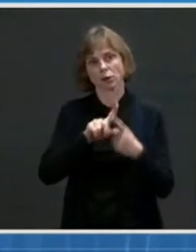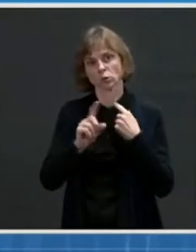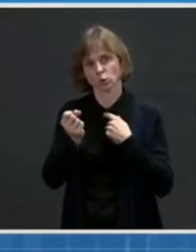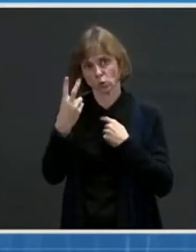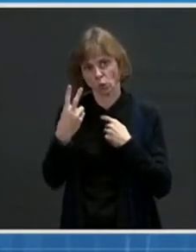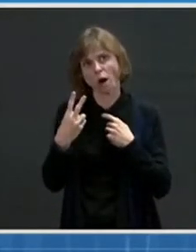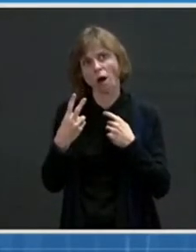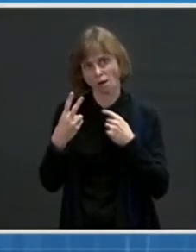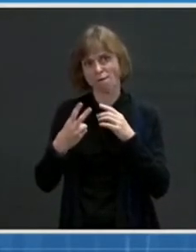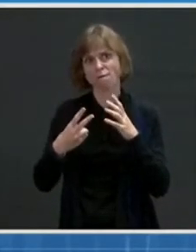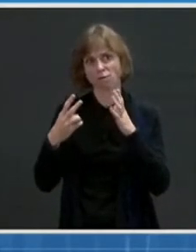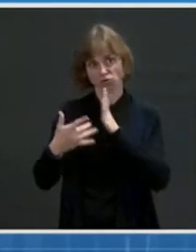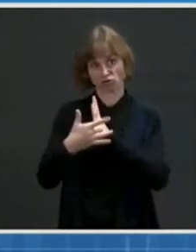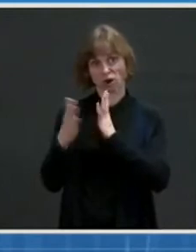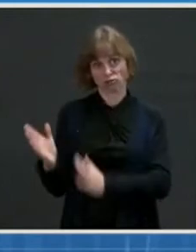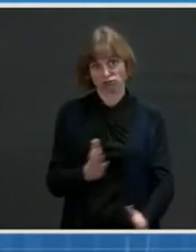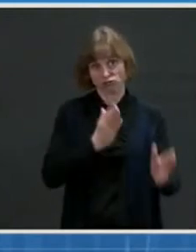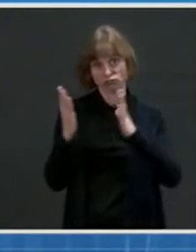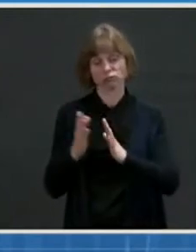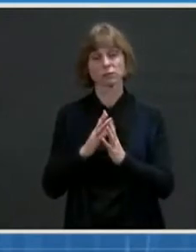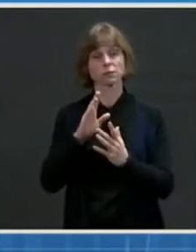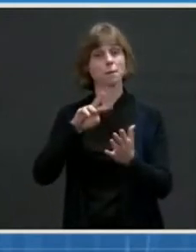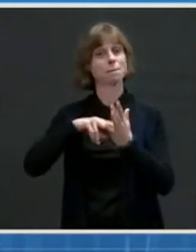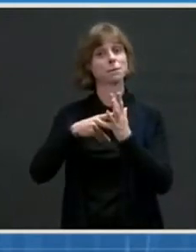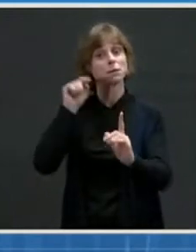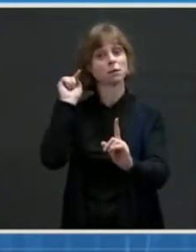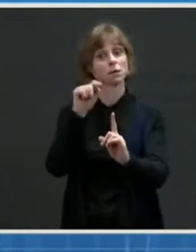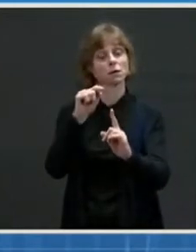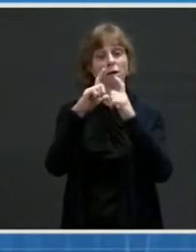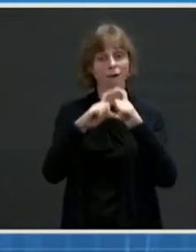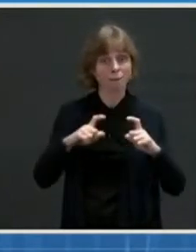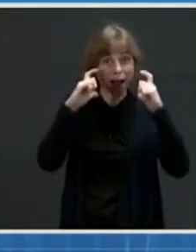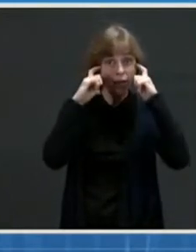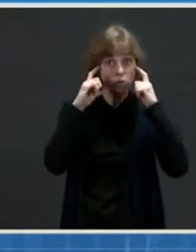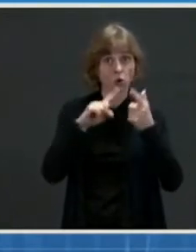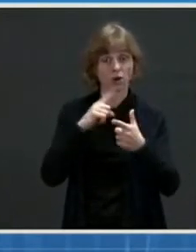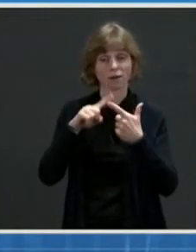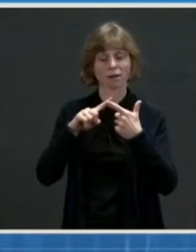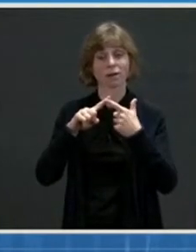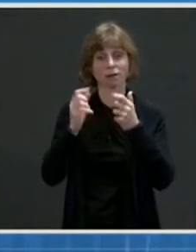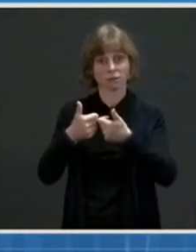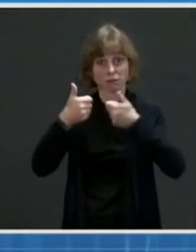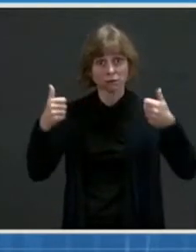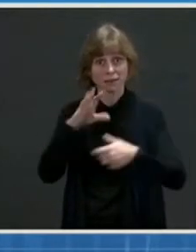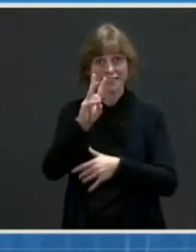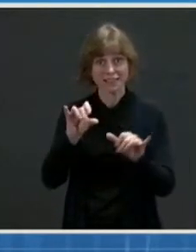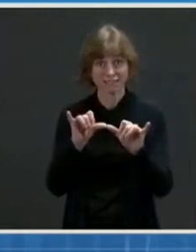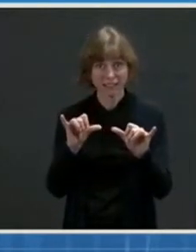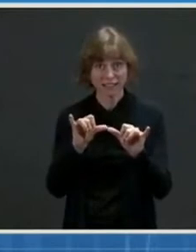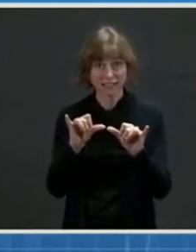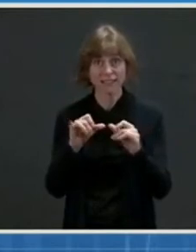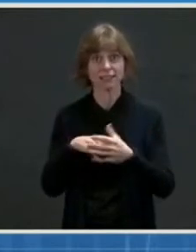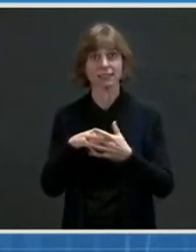LAYERED MITIGATION STRATEGIES OUTLINED IN THE CDCK THROUGH 12 OPERATIONAL STRATEGY.